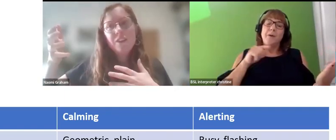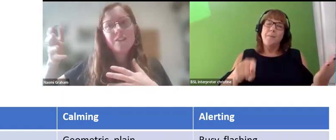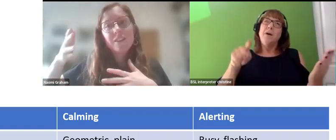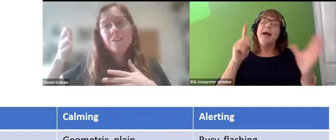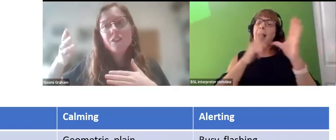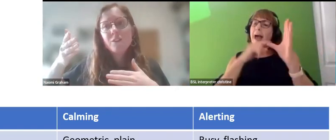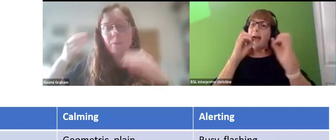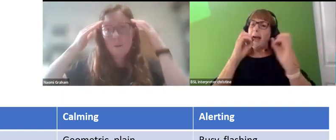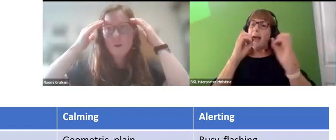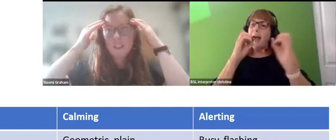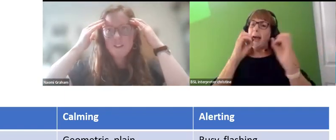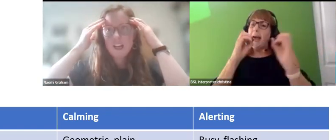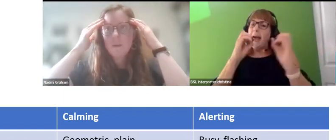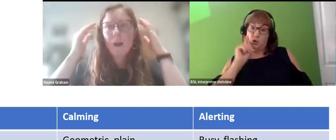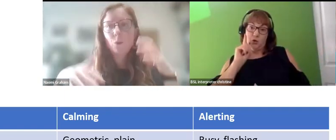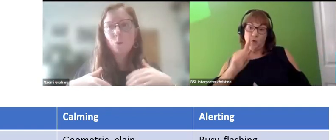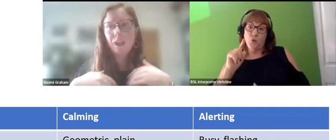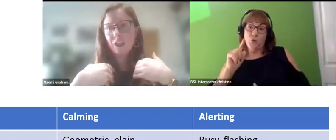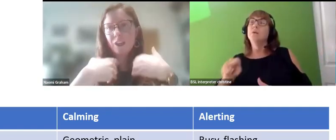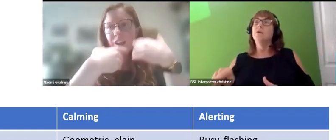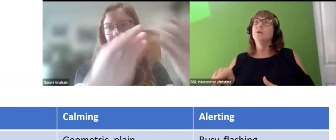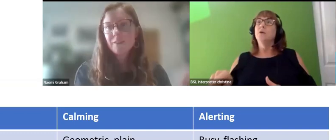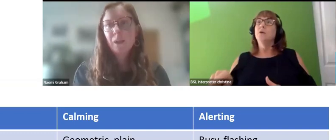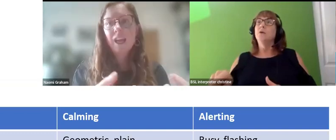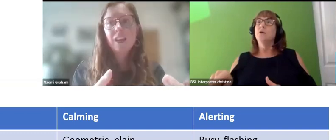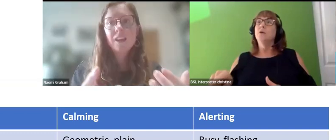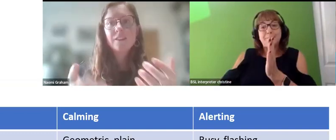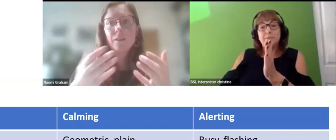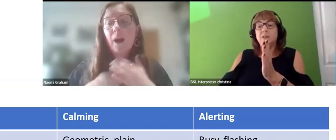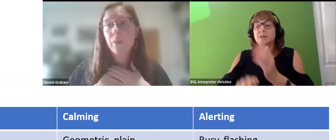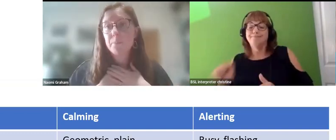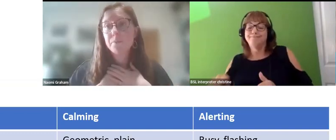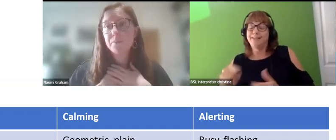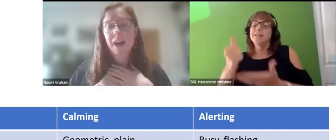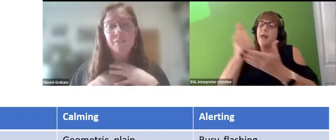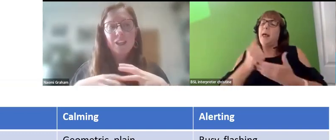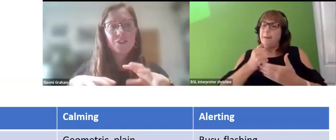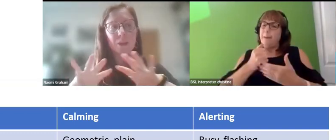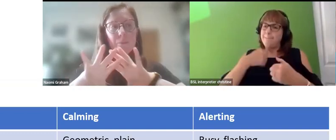with Jesus isn't just about knowledge, and about what we can explain, it's about that relationship